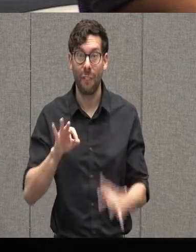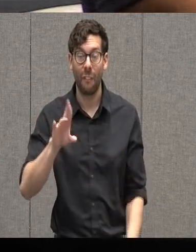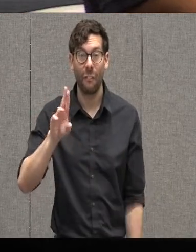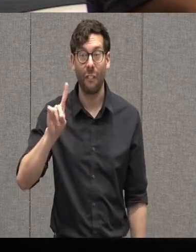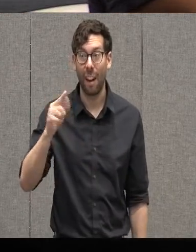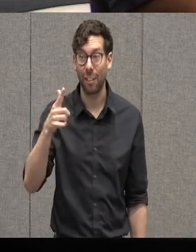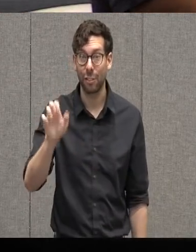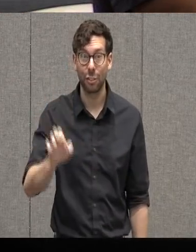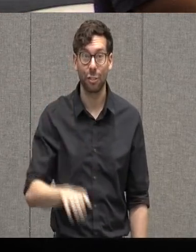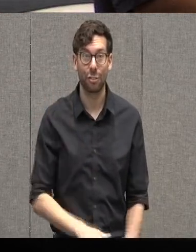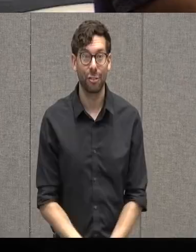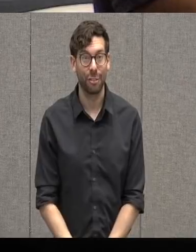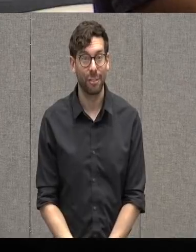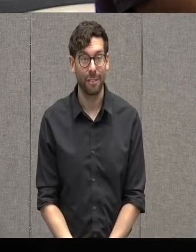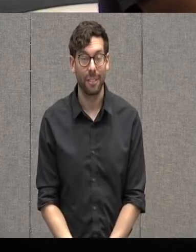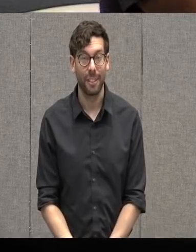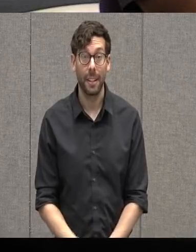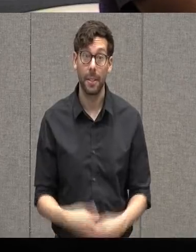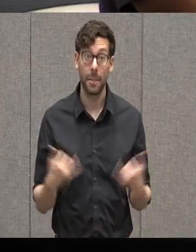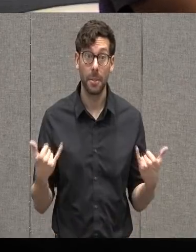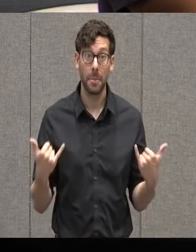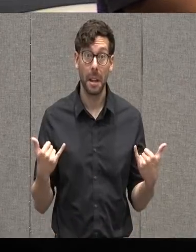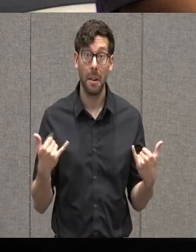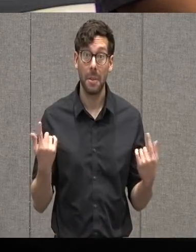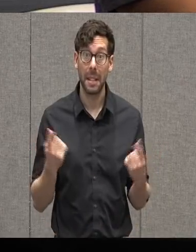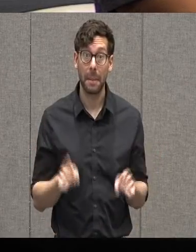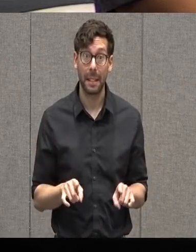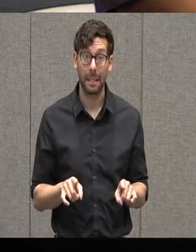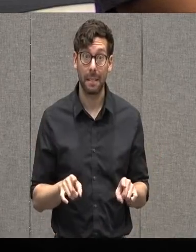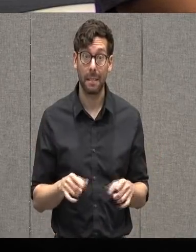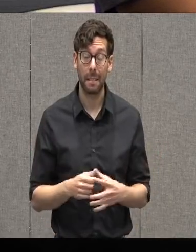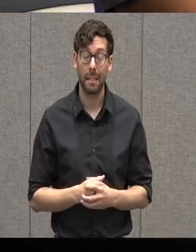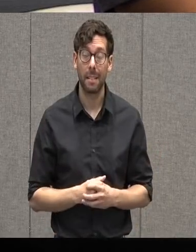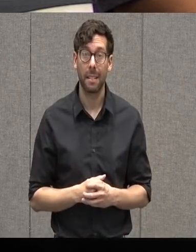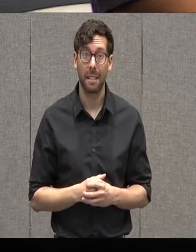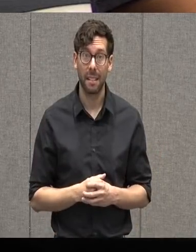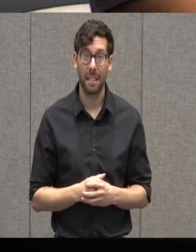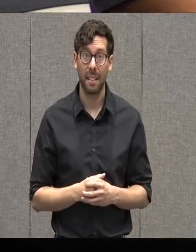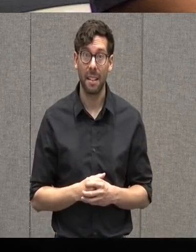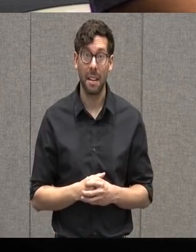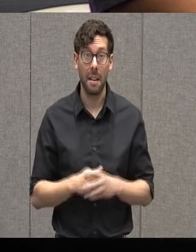So what's happening now? We've had monsters coming,